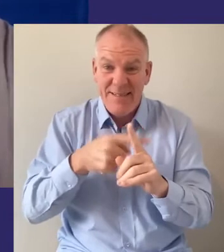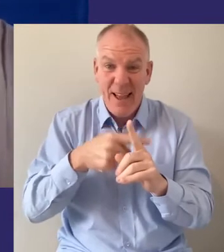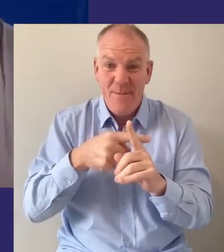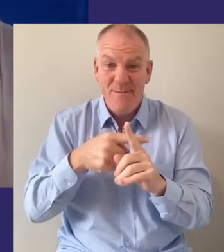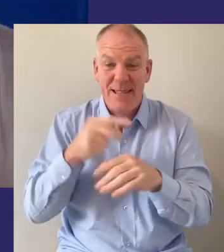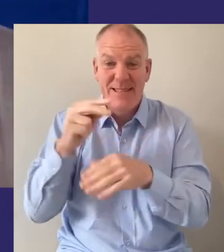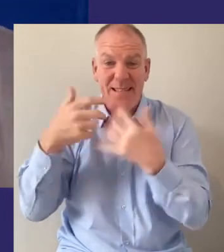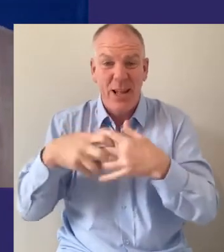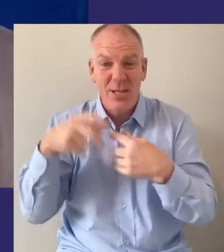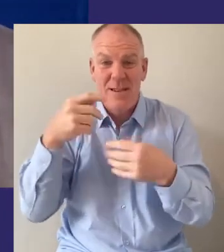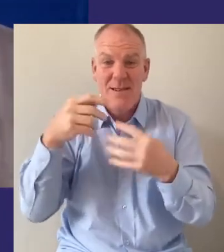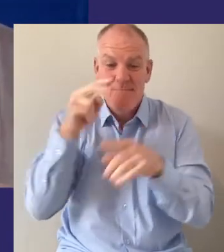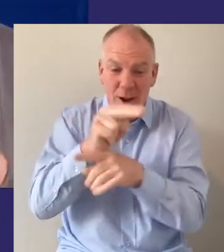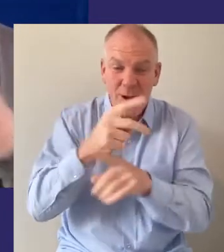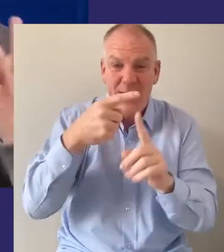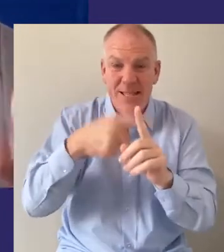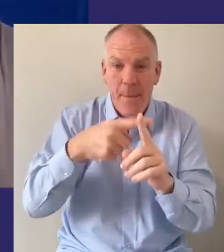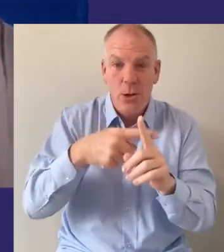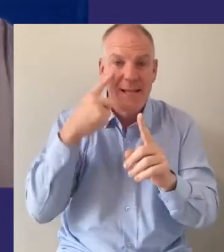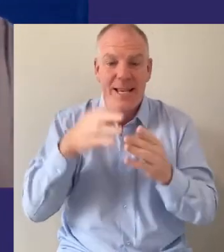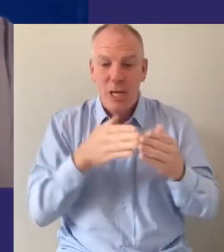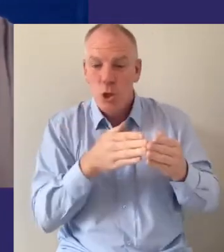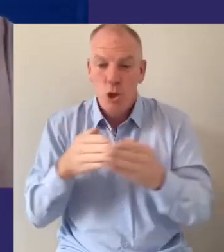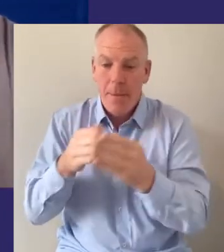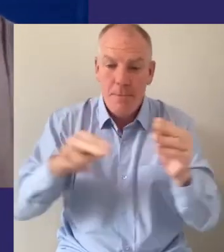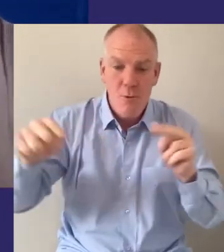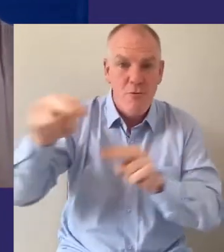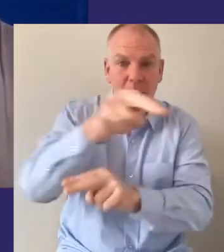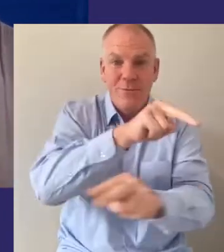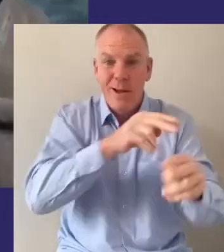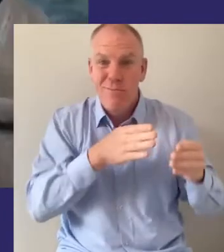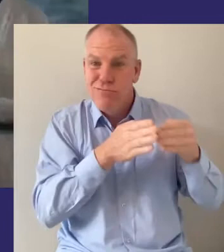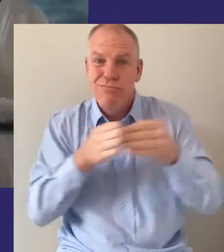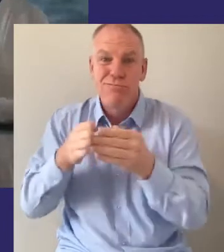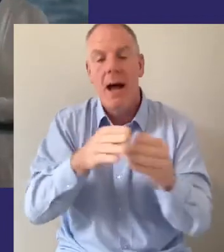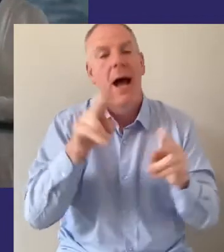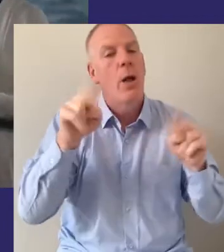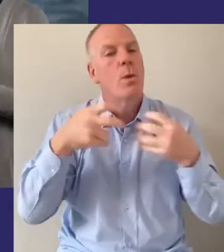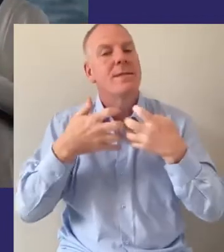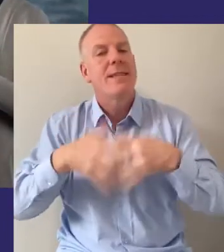ocean. We can look at ships moving around the ocean, and a new type of technology that